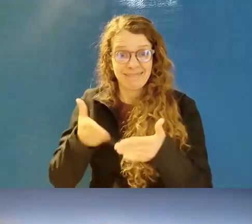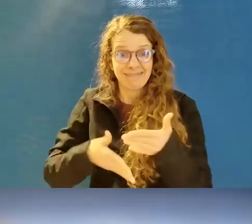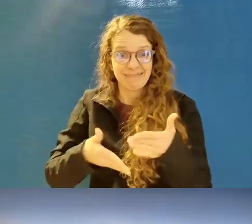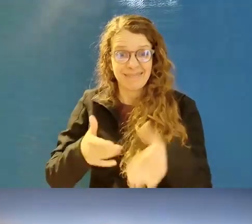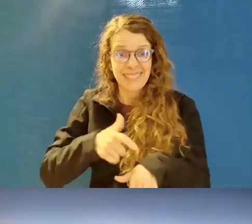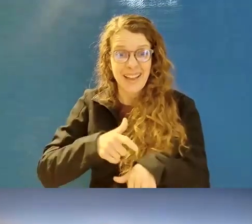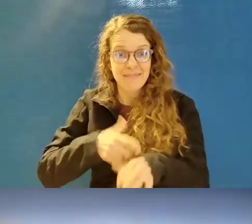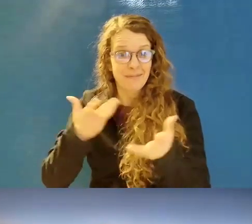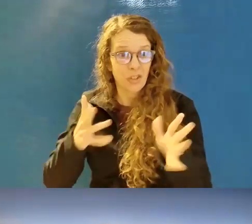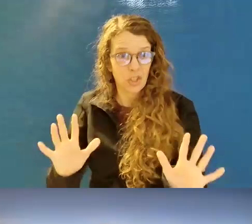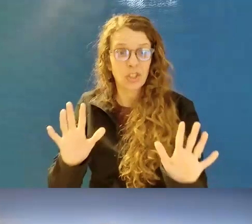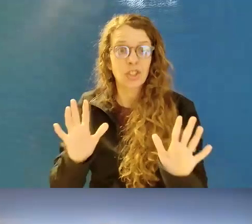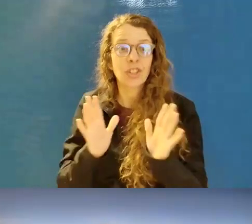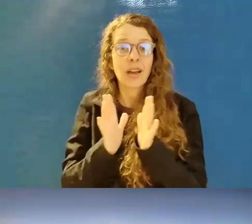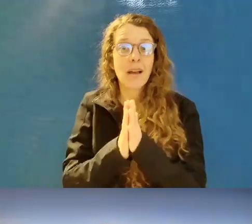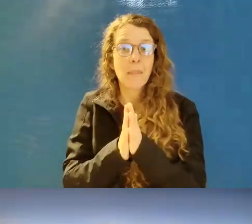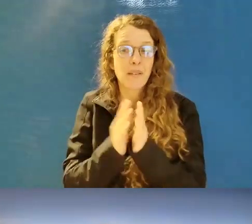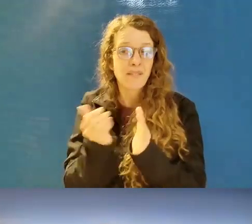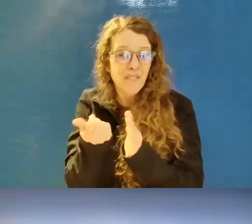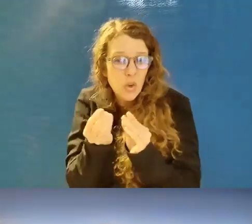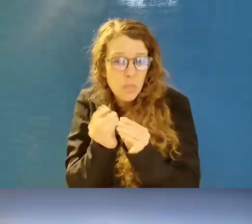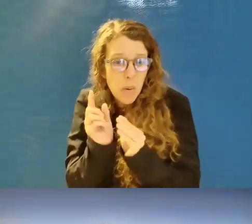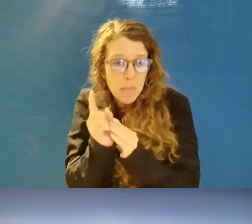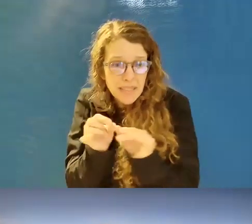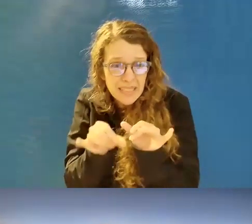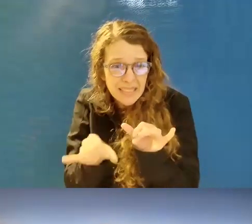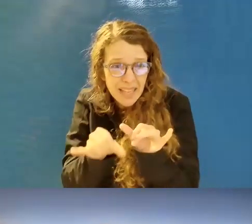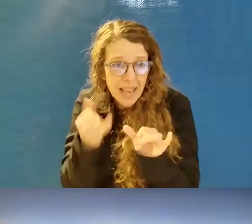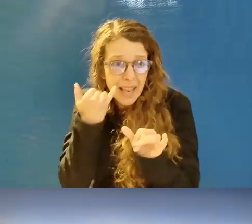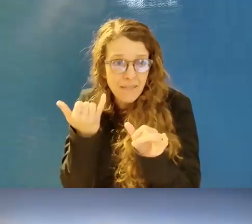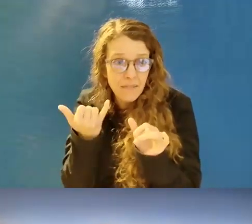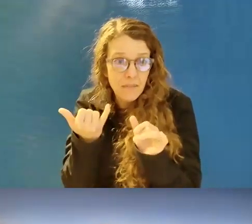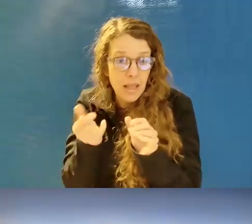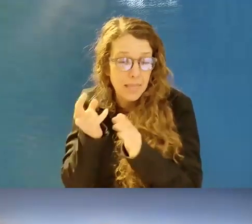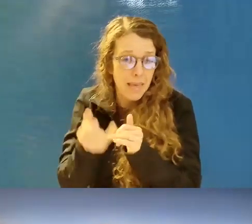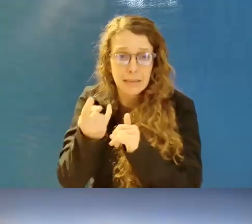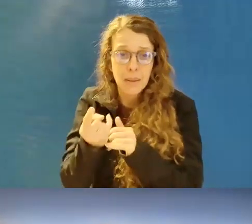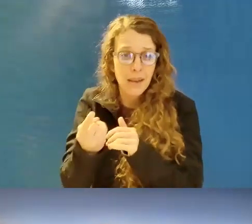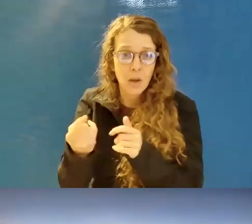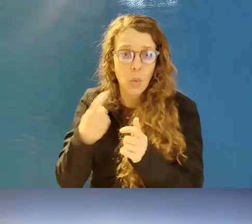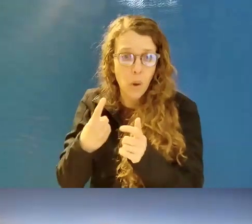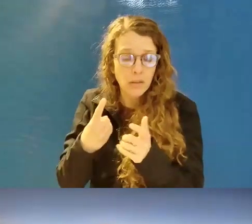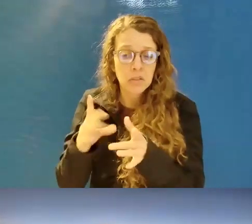I have a few more minutes to stick around. If anyone has any last questions or comments.